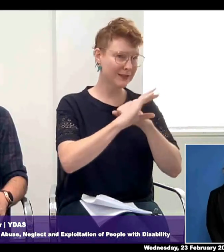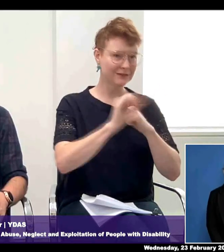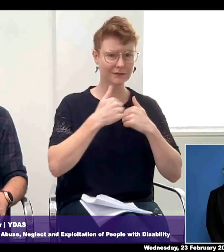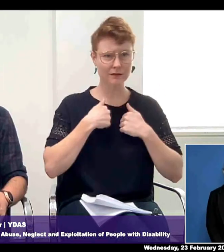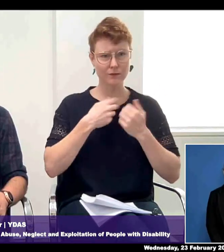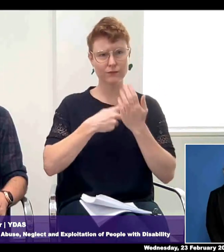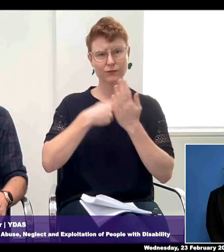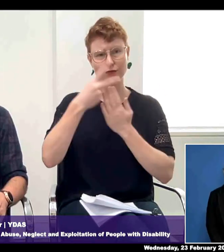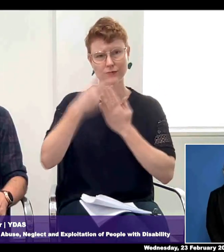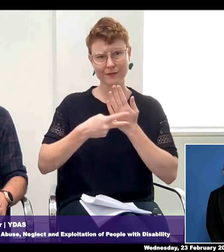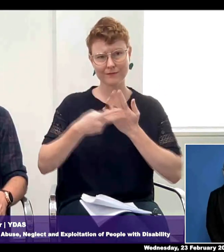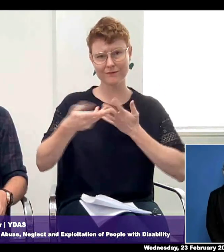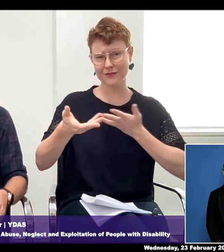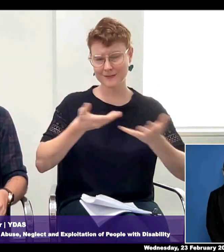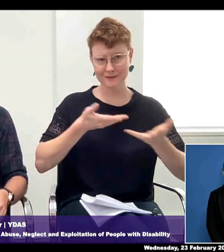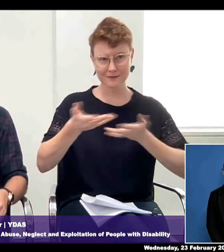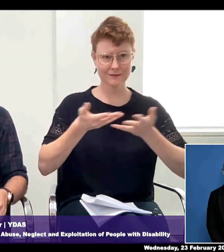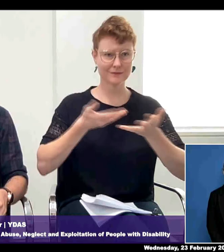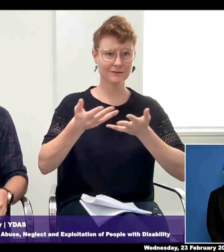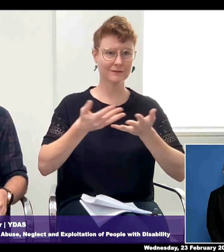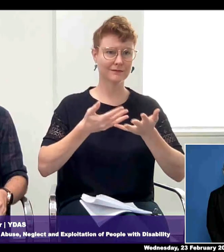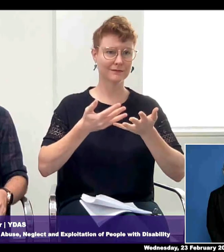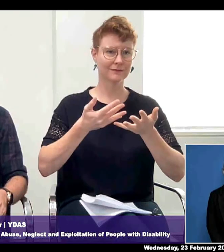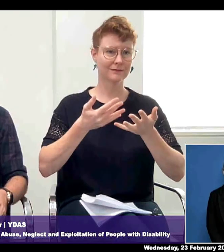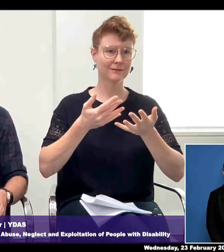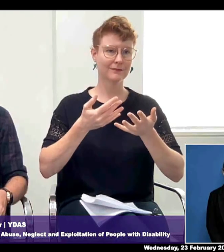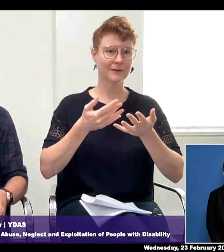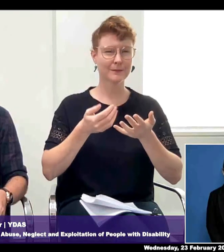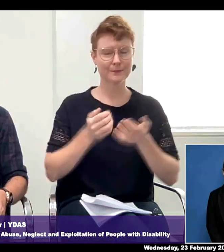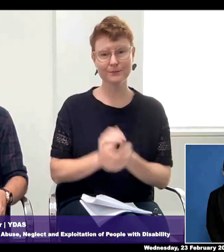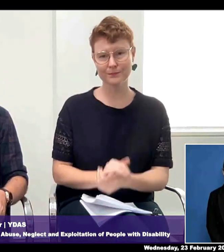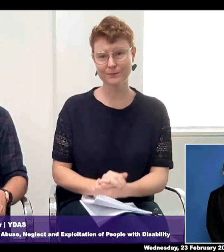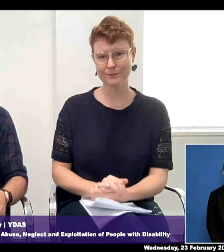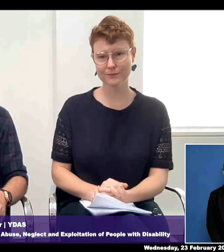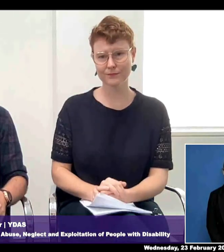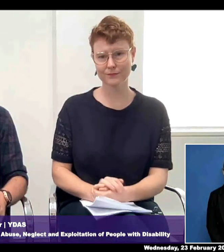We routinely work with them to share marketing and promote our services.